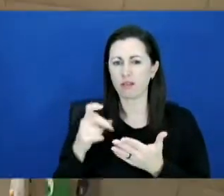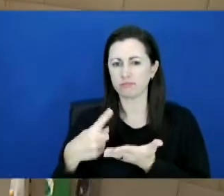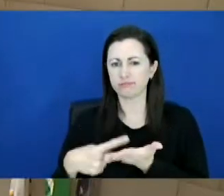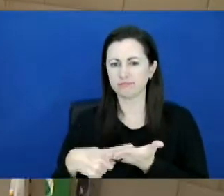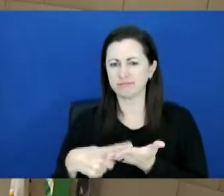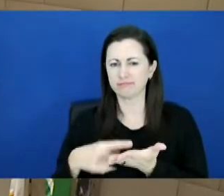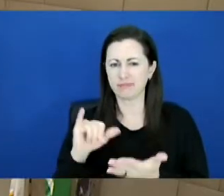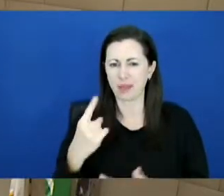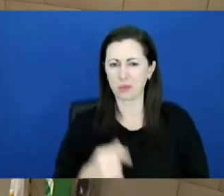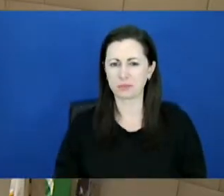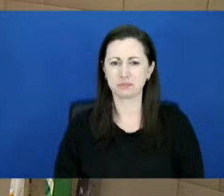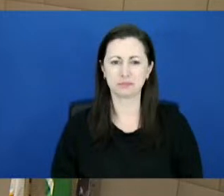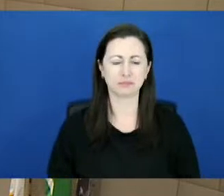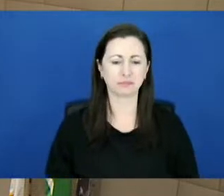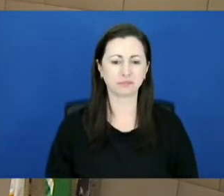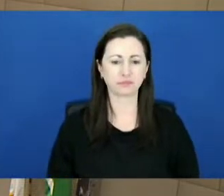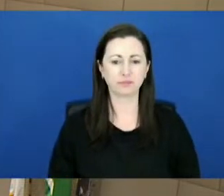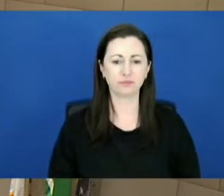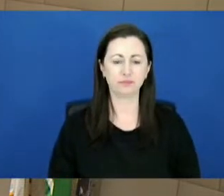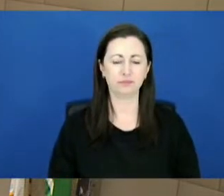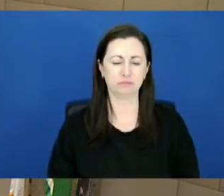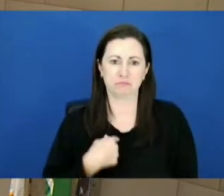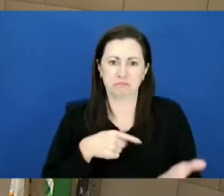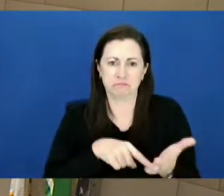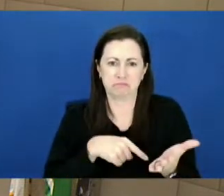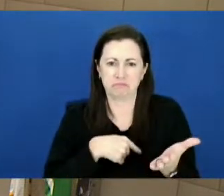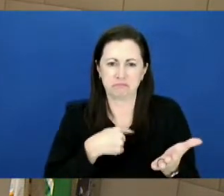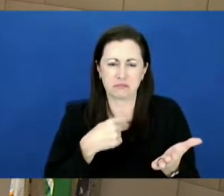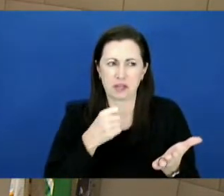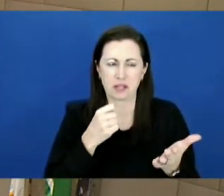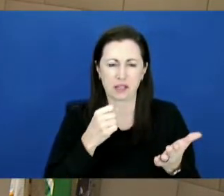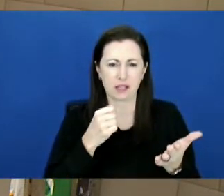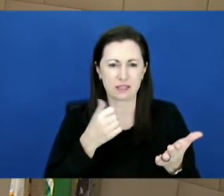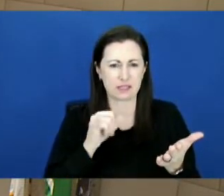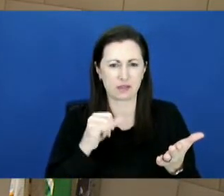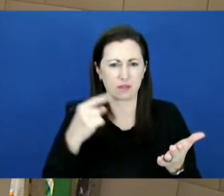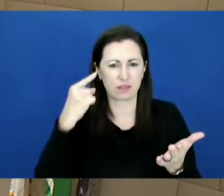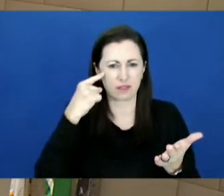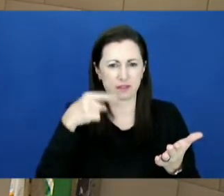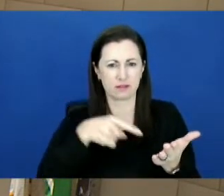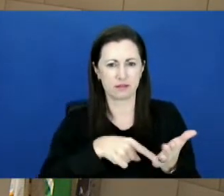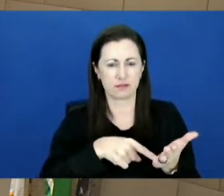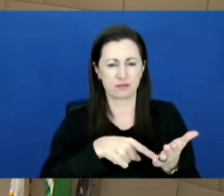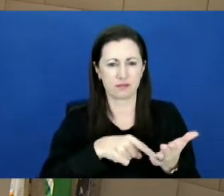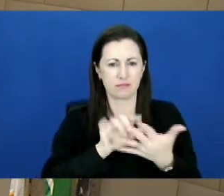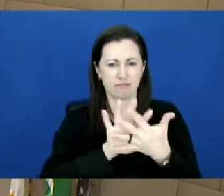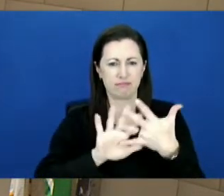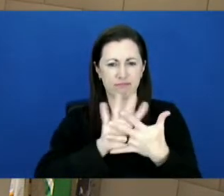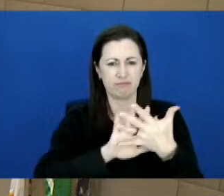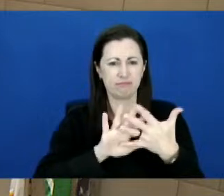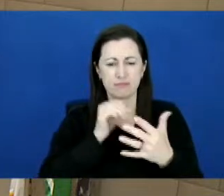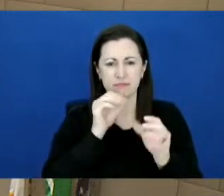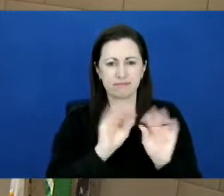ALL RIGHT, I MIGHT NEED TO HAVE